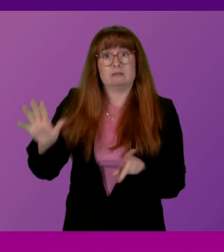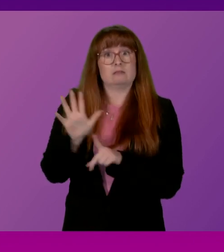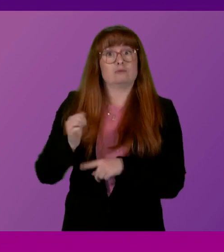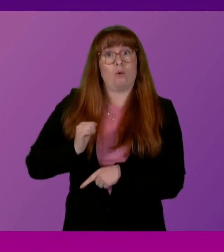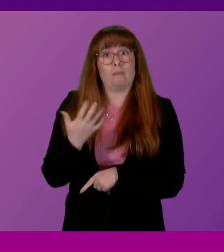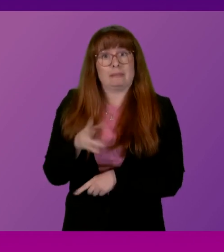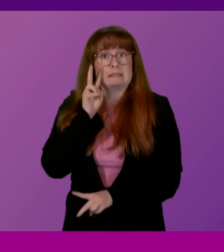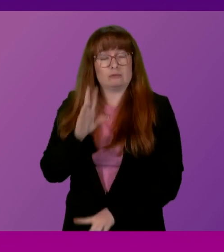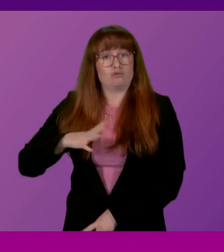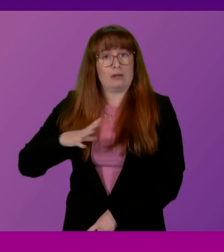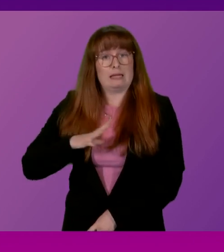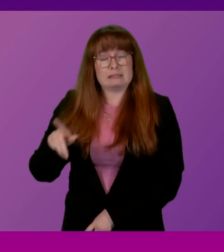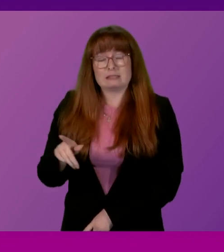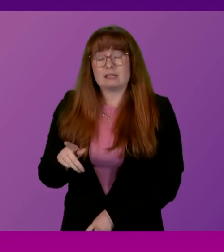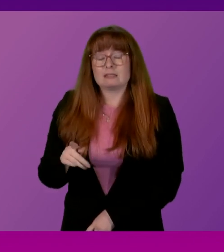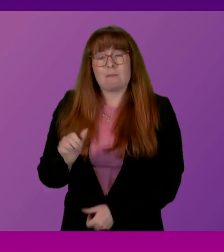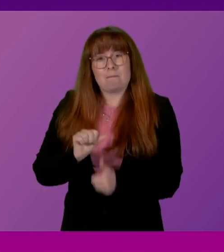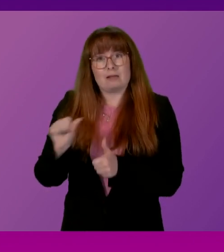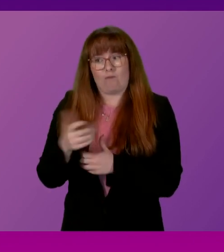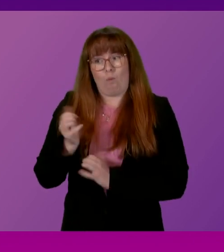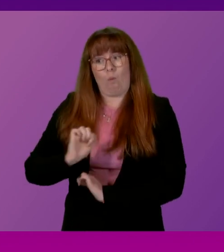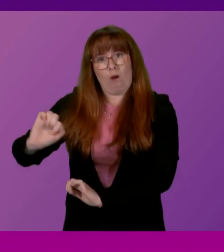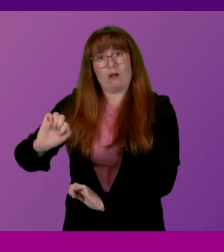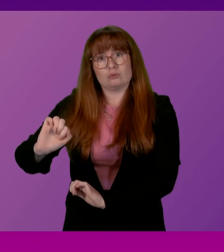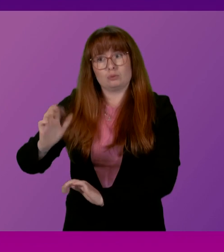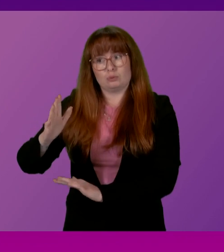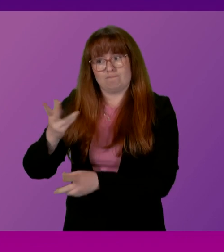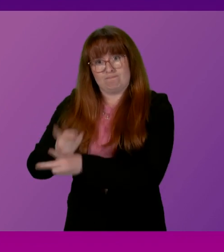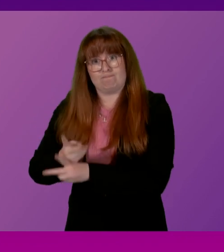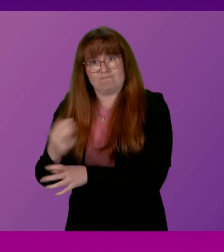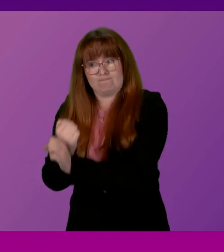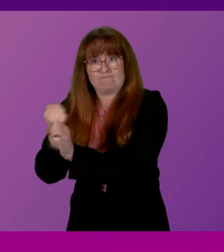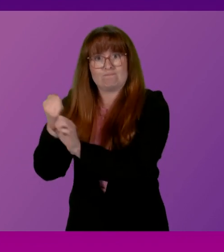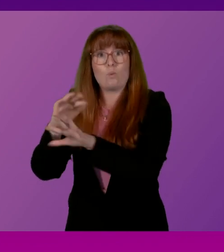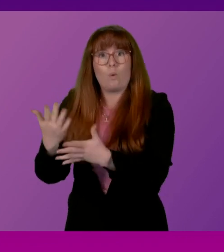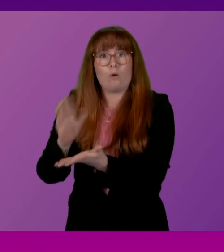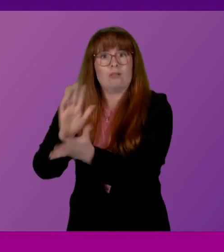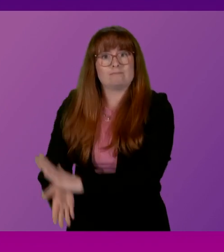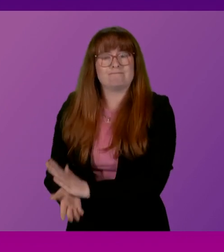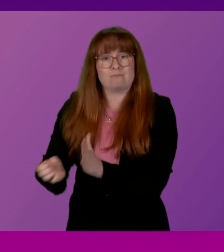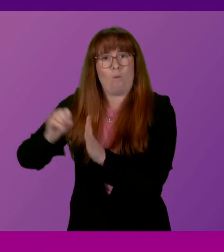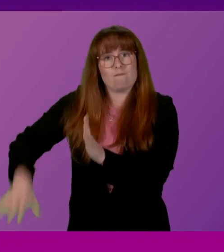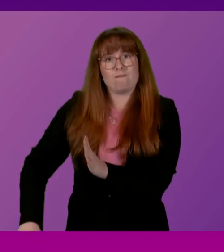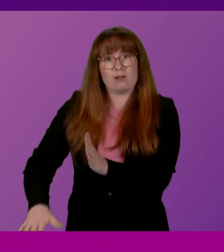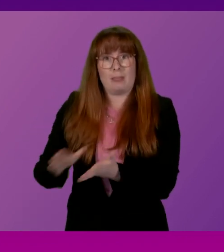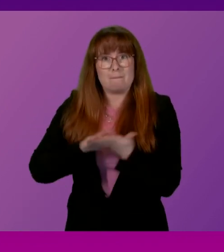The best solution is, of course, for owners to maintain their properties or to dispose of them so that they are not a drain on our public services.